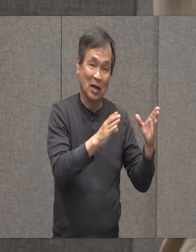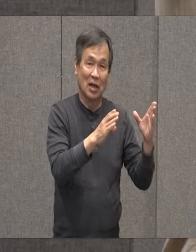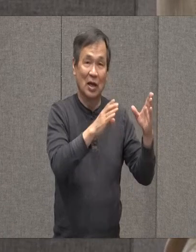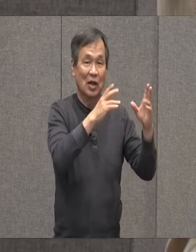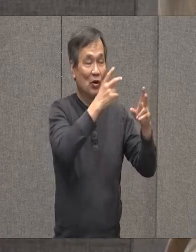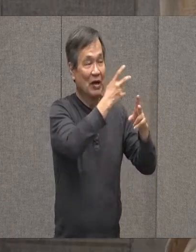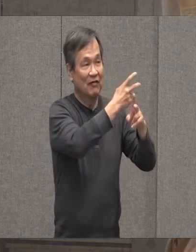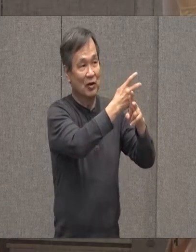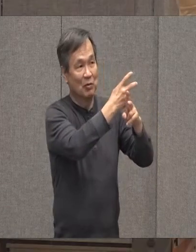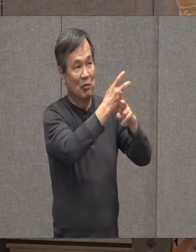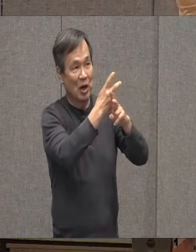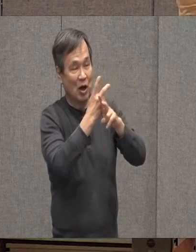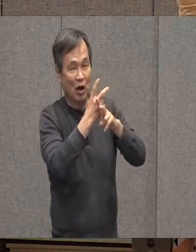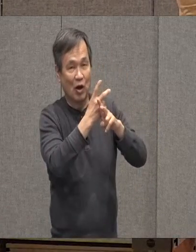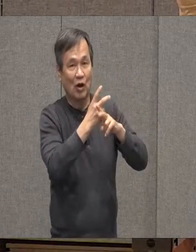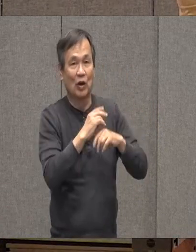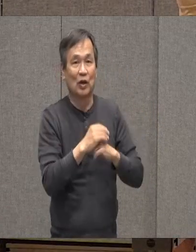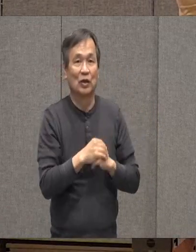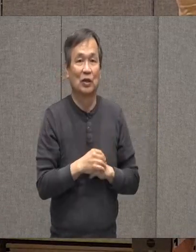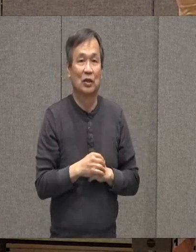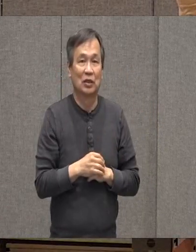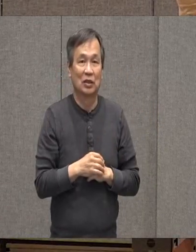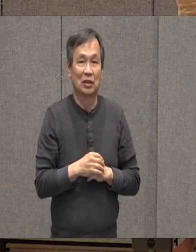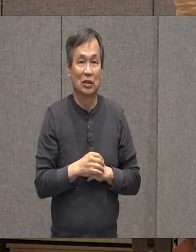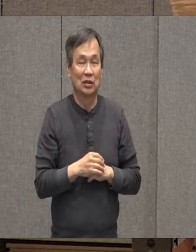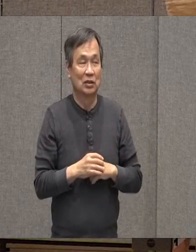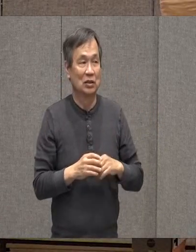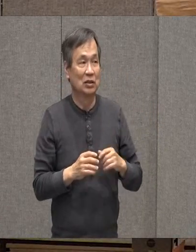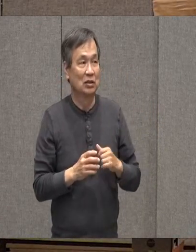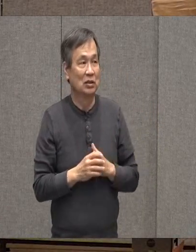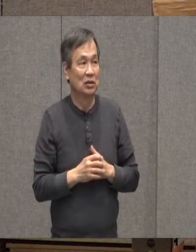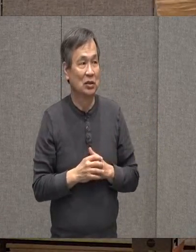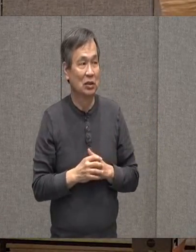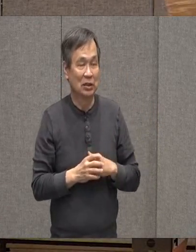and borrow, change it to zero.